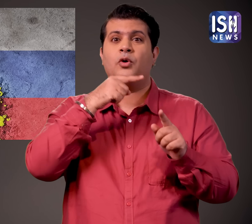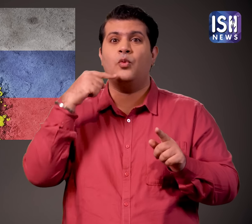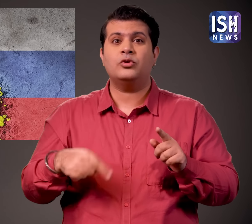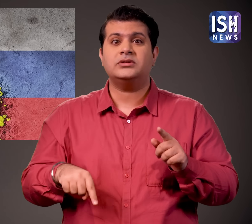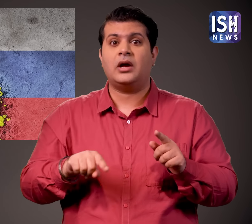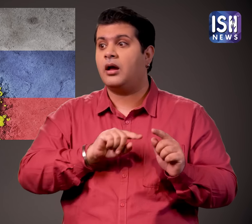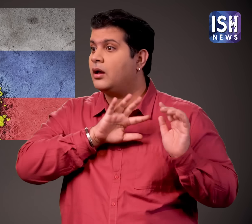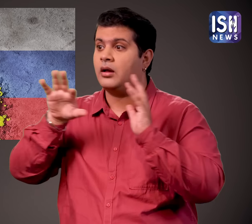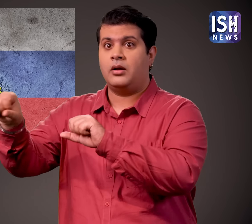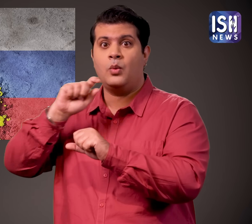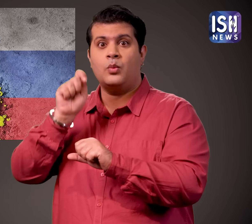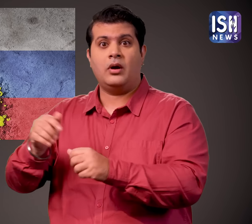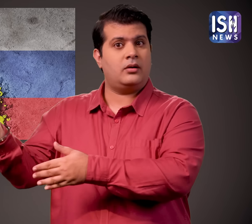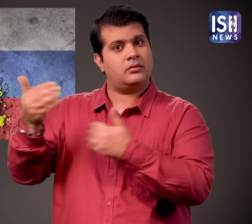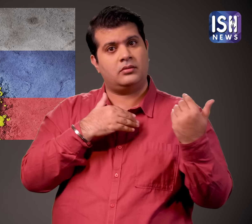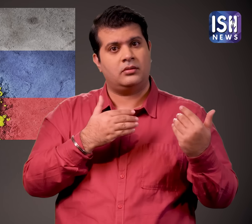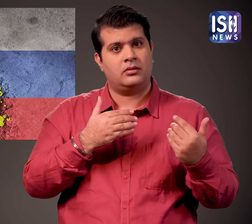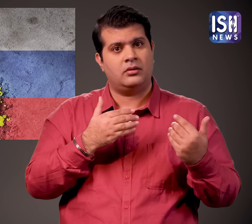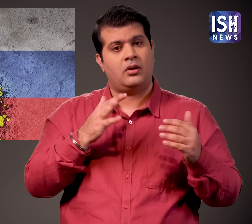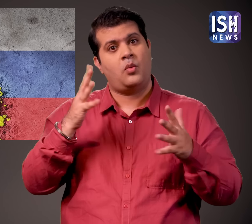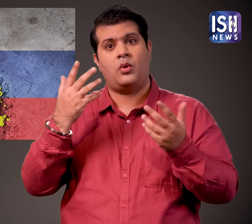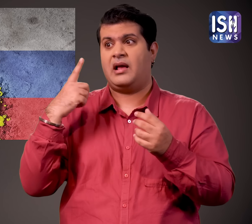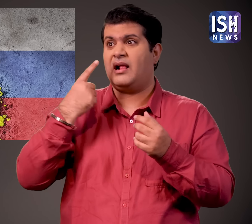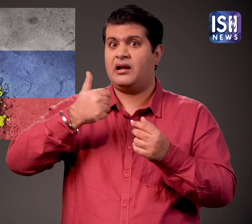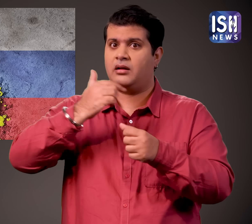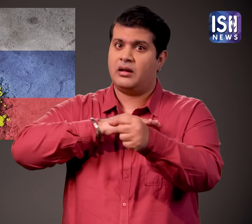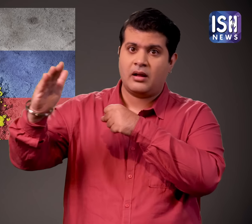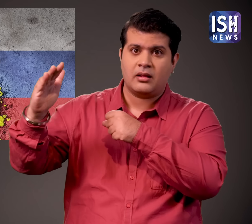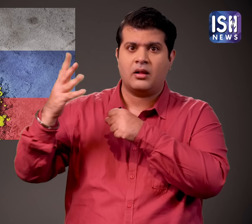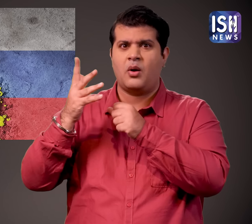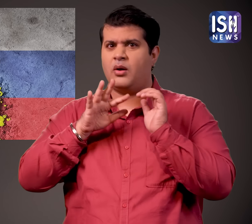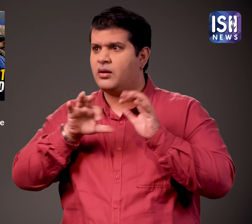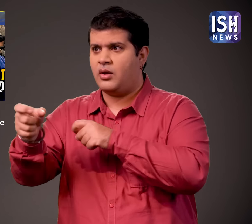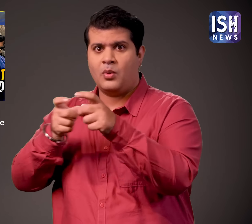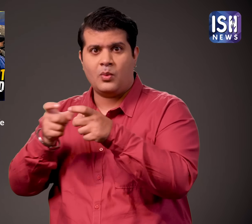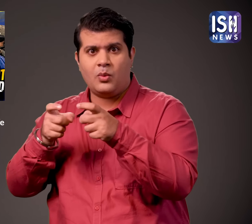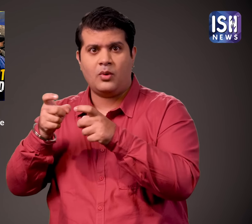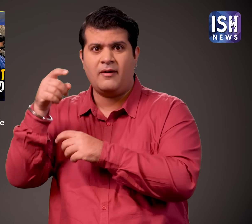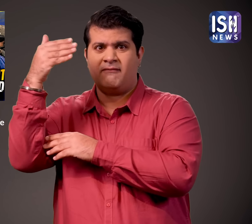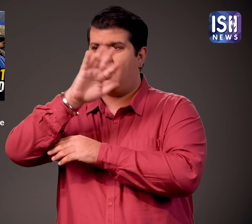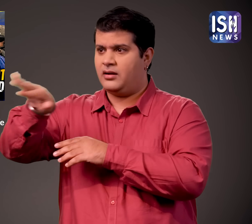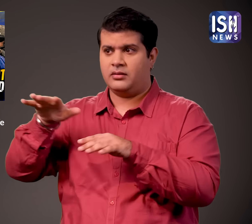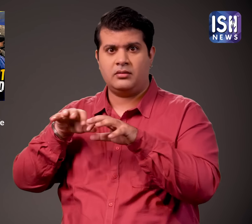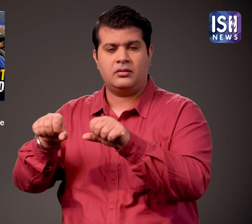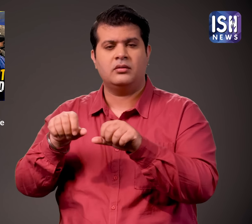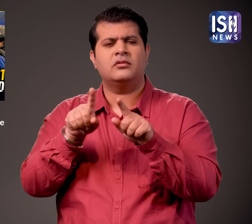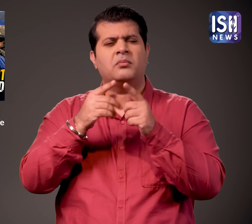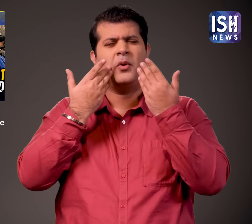or Russia captured Ukraine's president, or killing leaders and taking over the country.